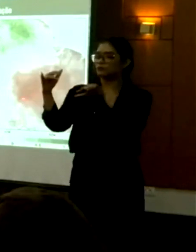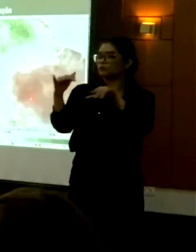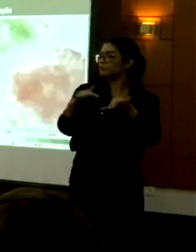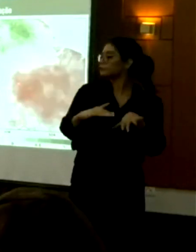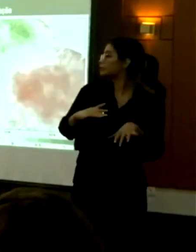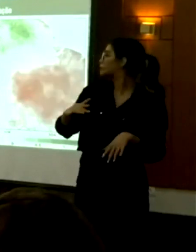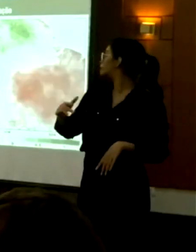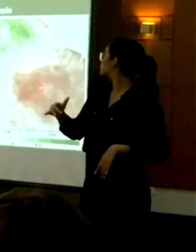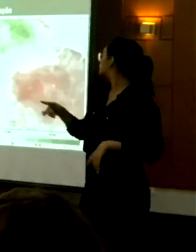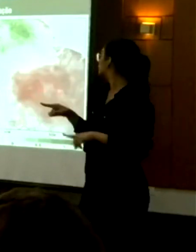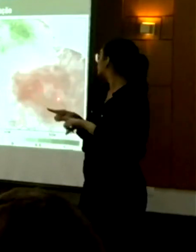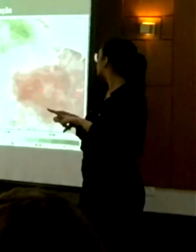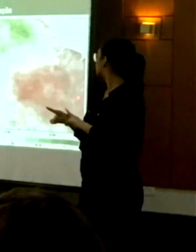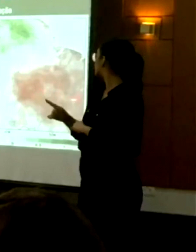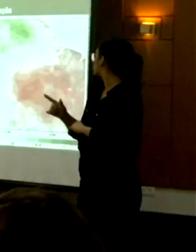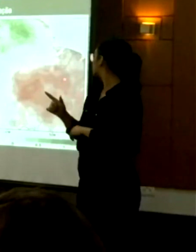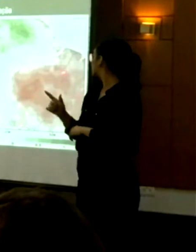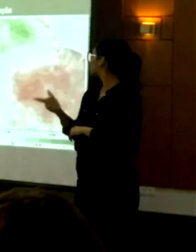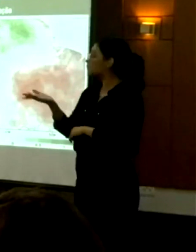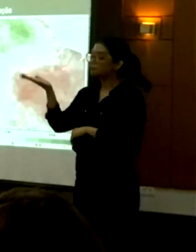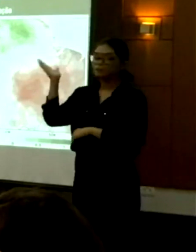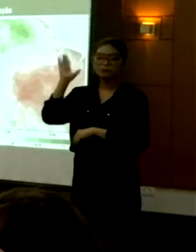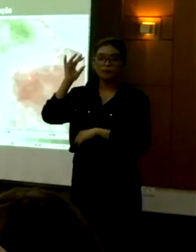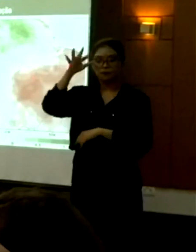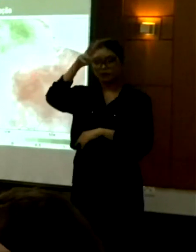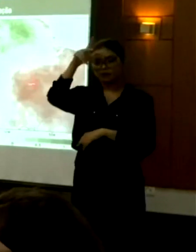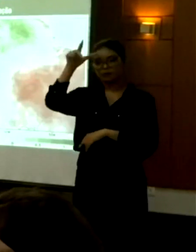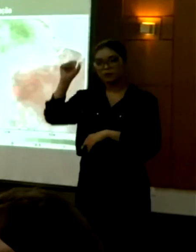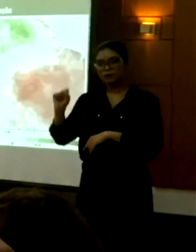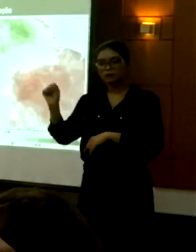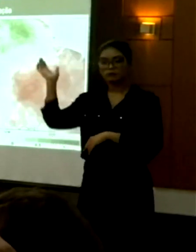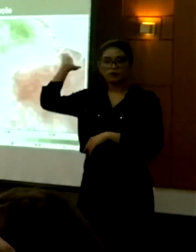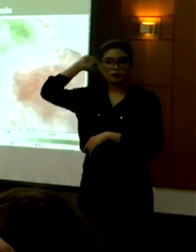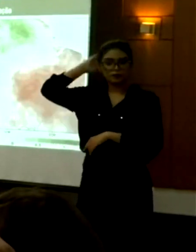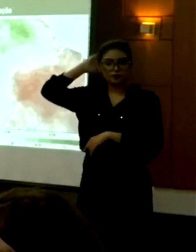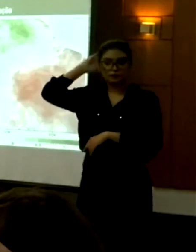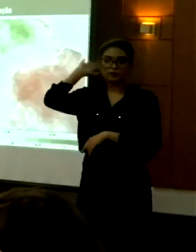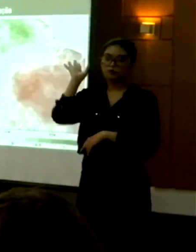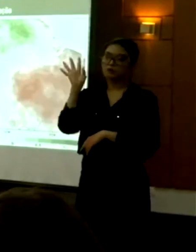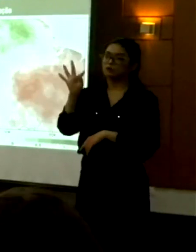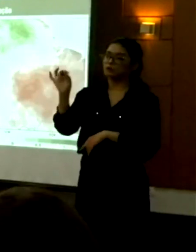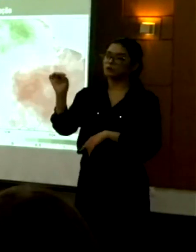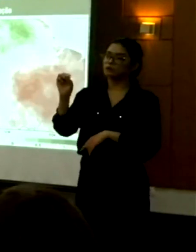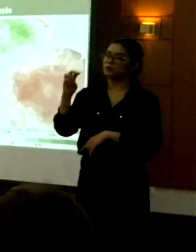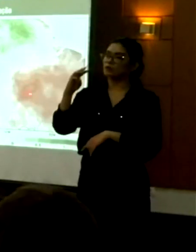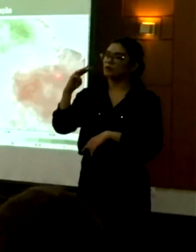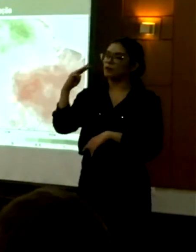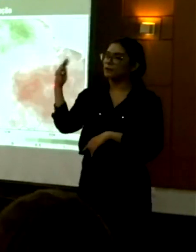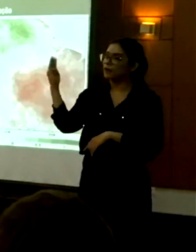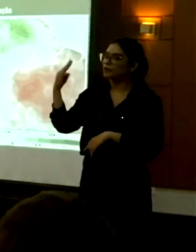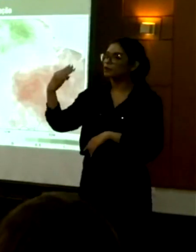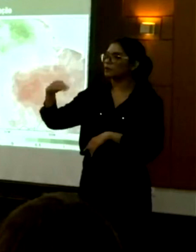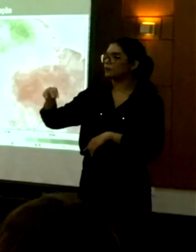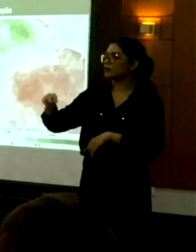Mato Grosso, Pará , Tocantins and Maranhão, there is a reduction in rainfall, but